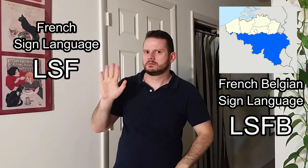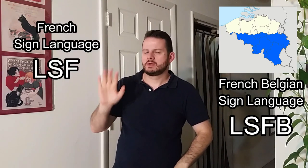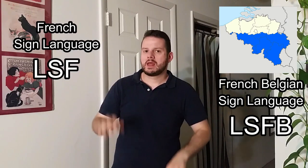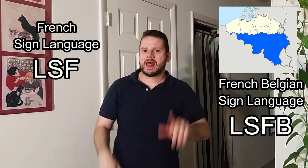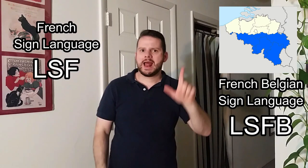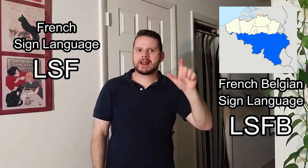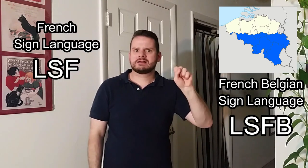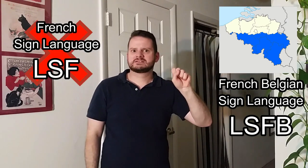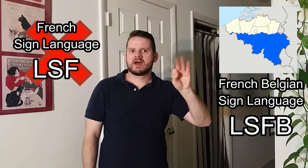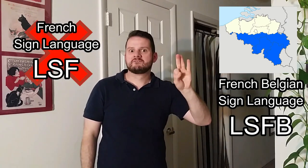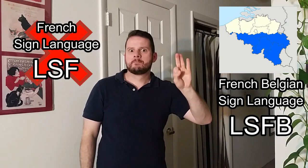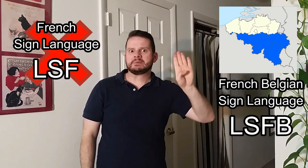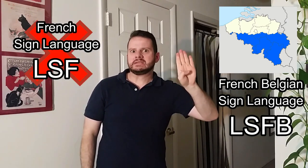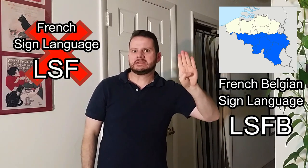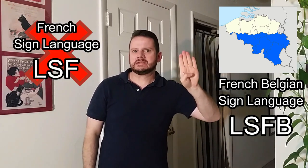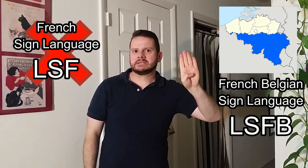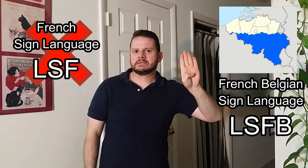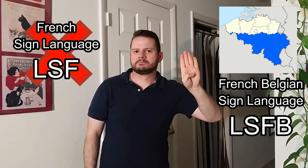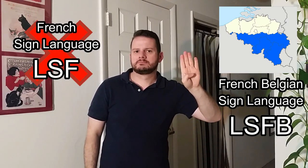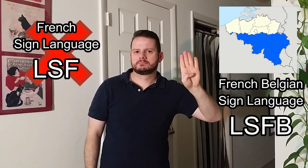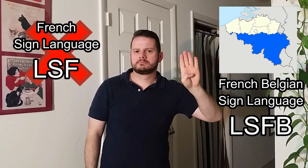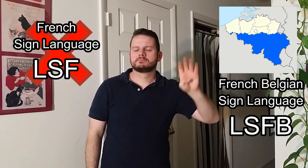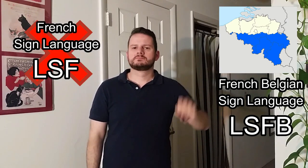It is LSFB as in Belgian French Sign.